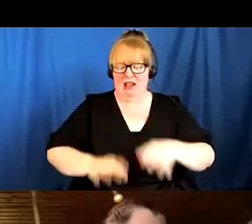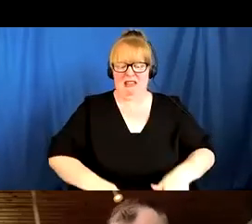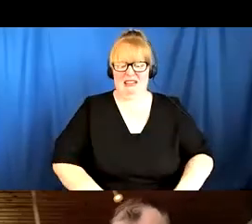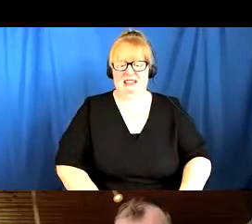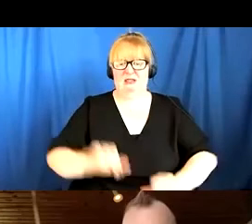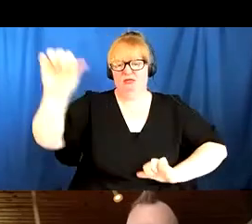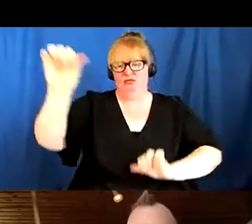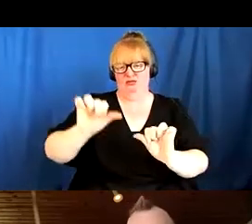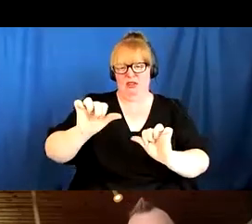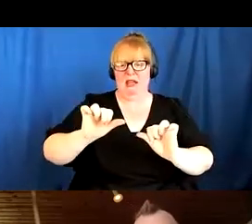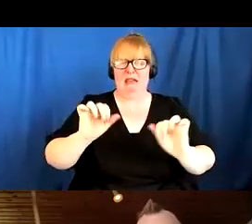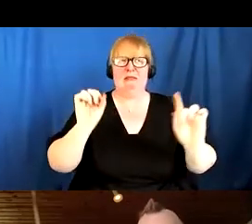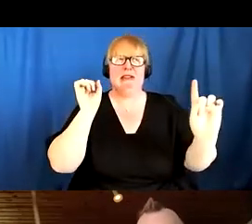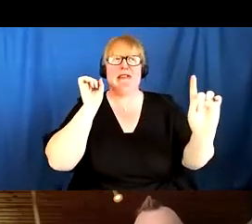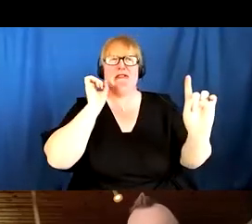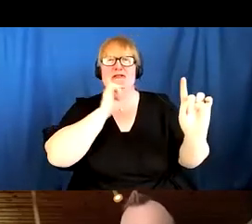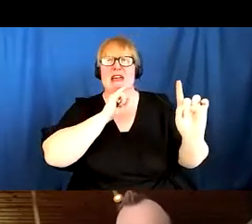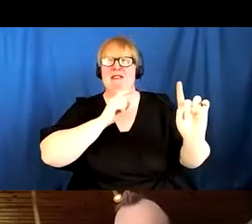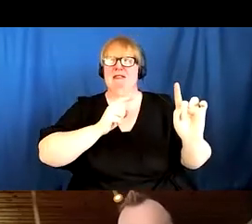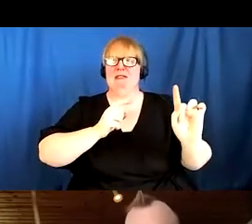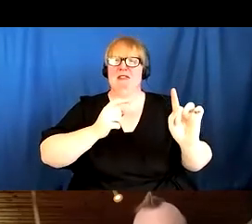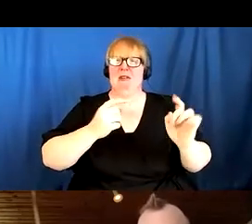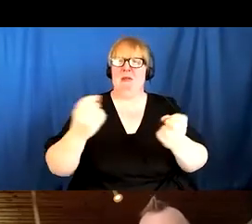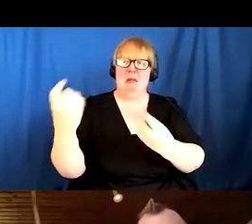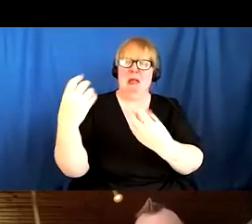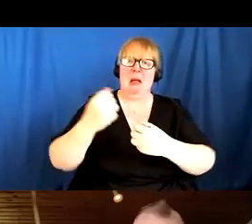always weird to hear your bios back there. I feel like they're always changing